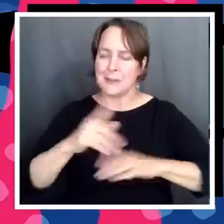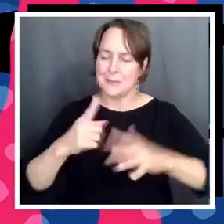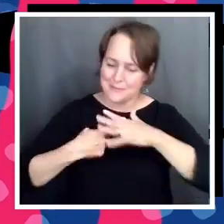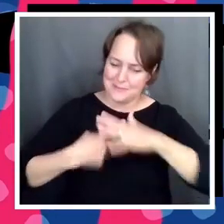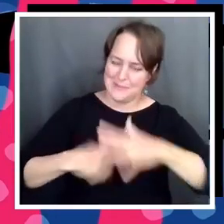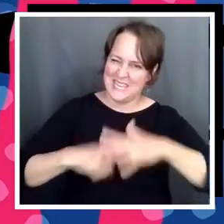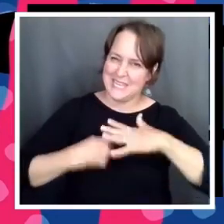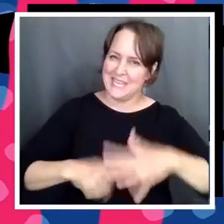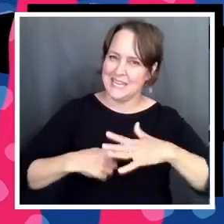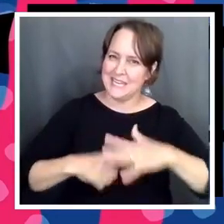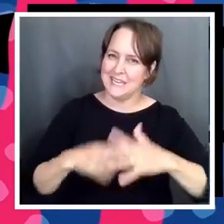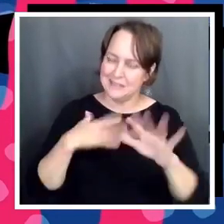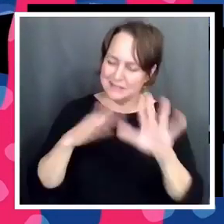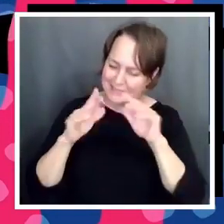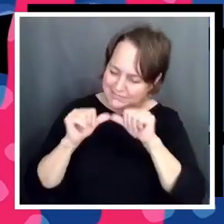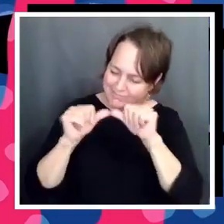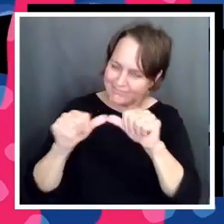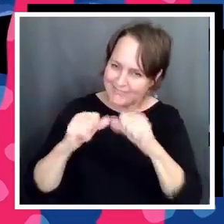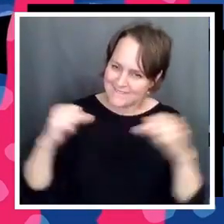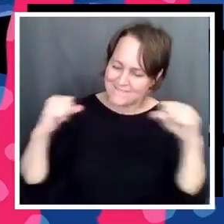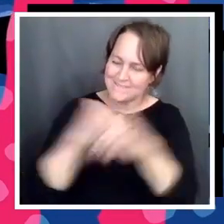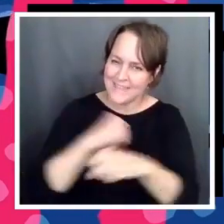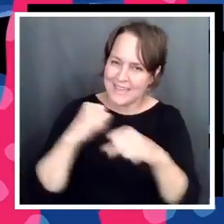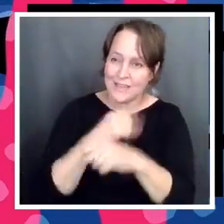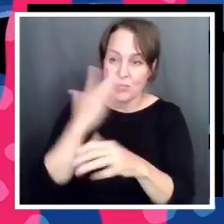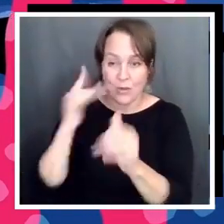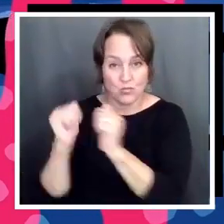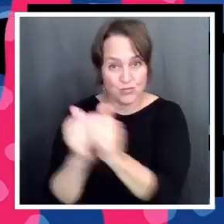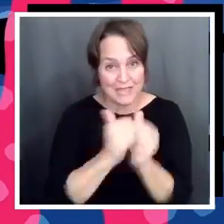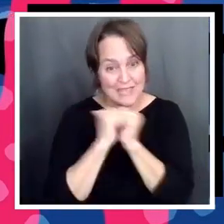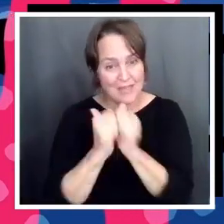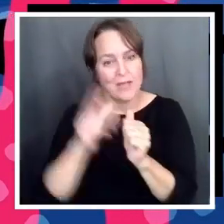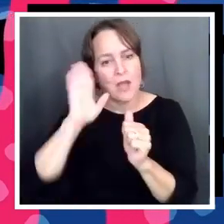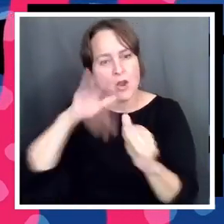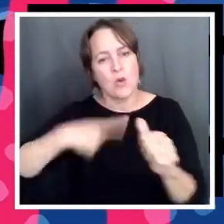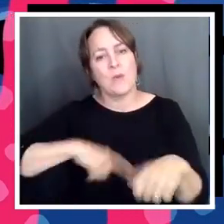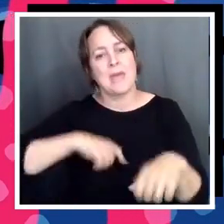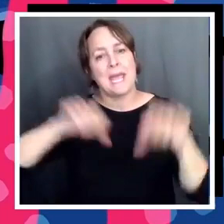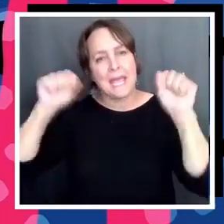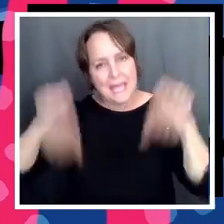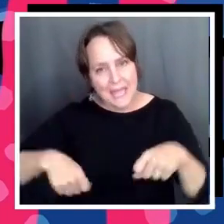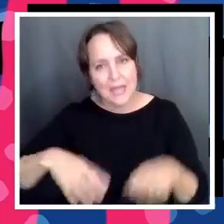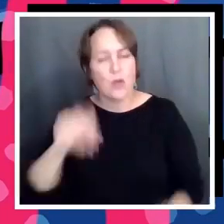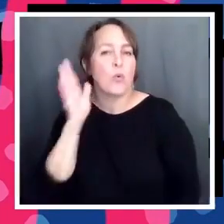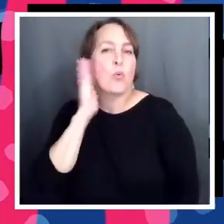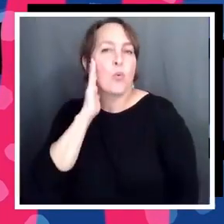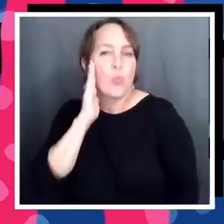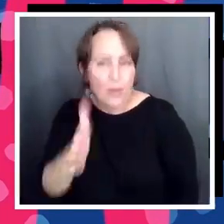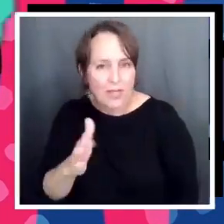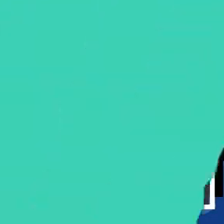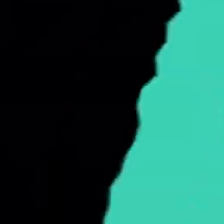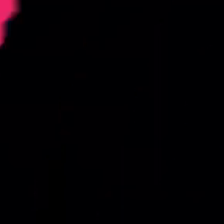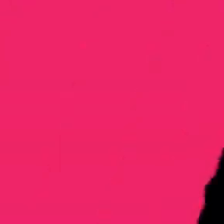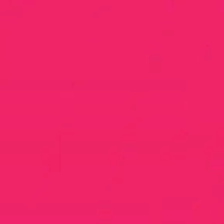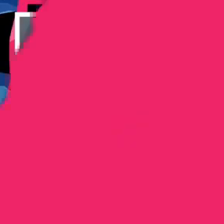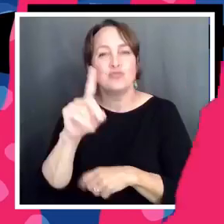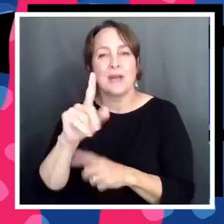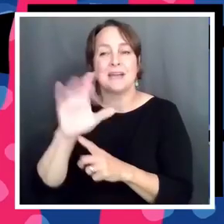THIS IS A DAY WORTH CELEBRATING. LET IT BE JUST THE BEGINNING,